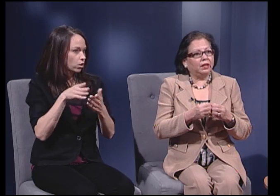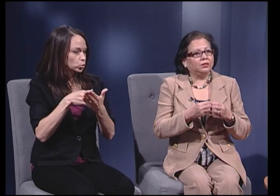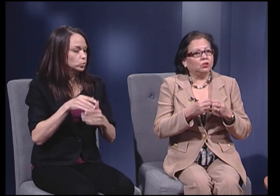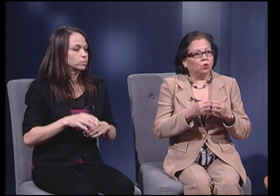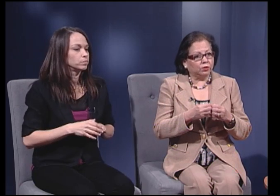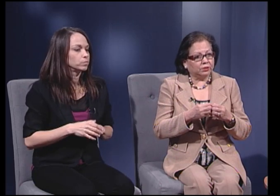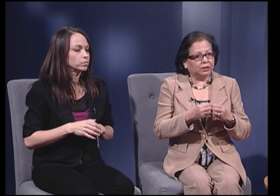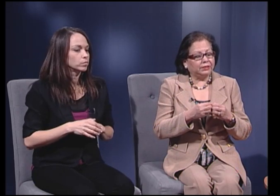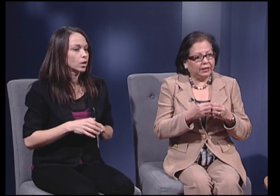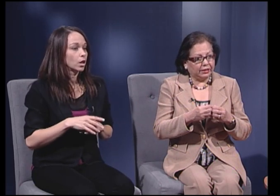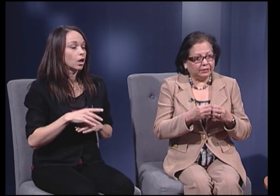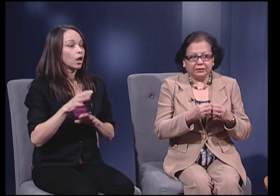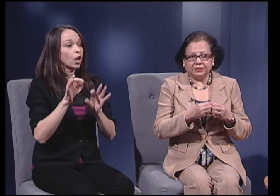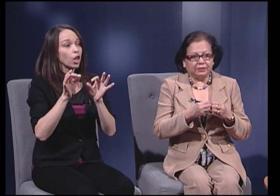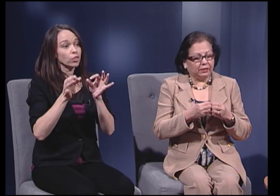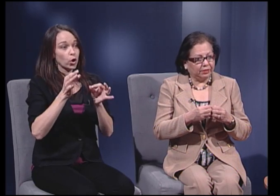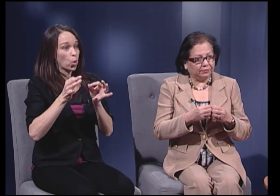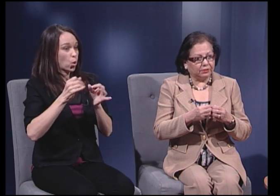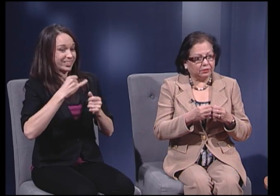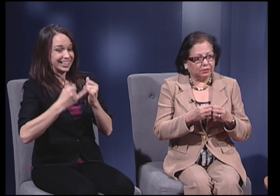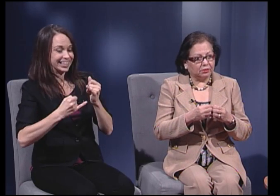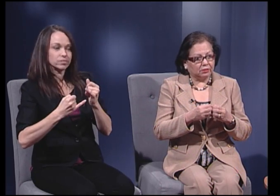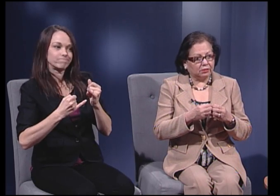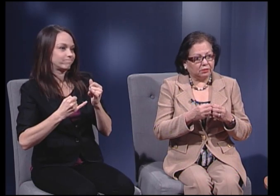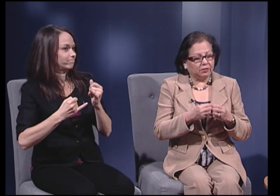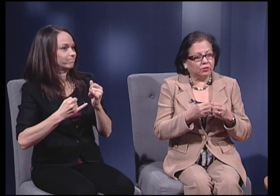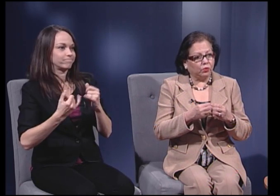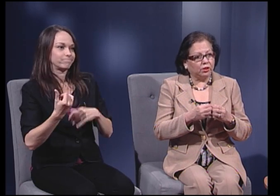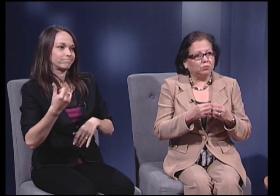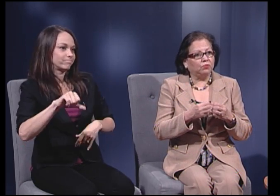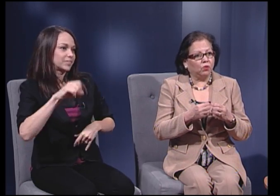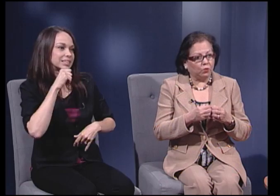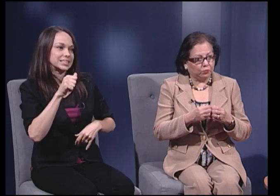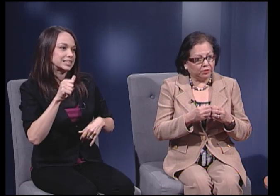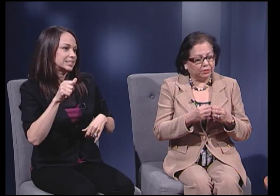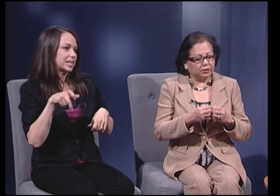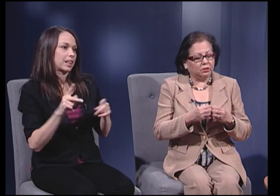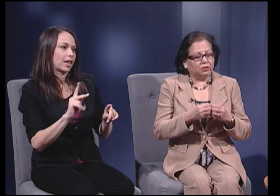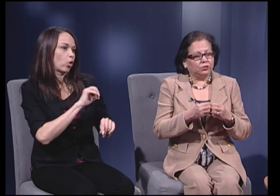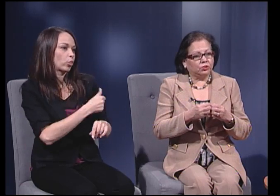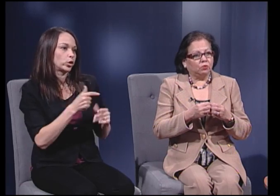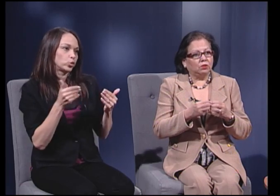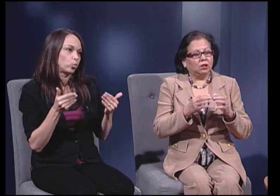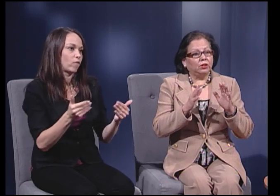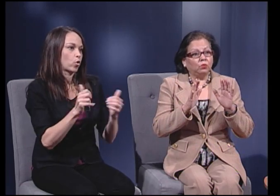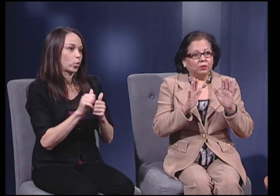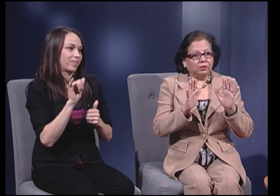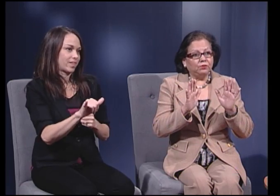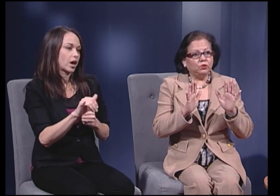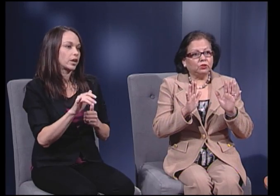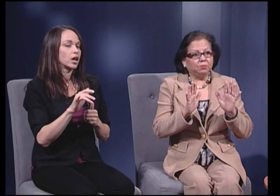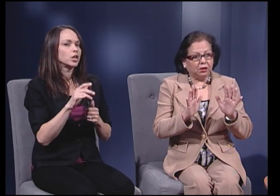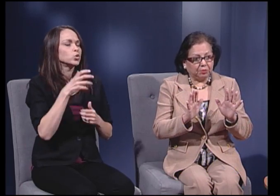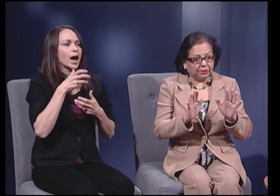And the courts at the end did not give us the authority to move forward with it. So I don't want to confuse the public